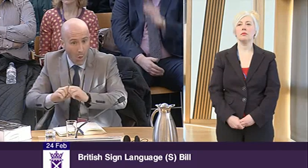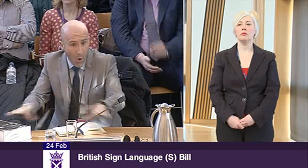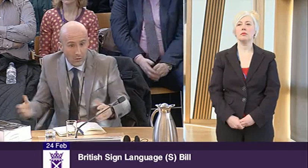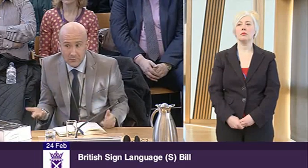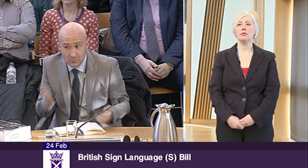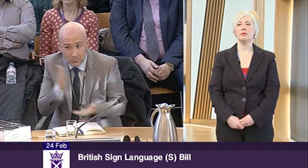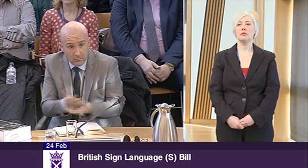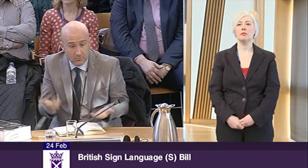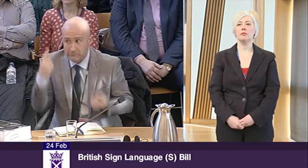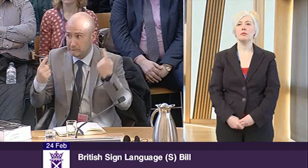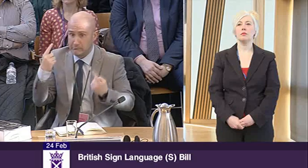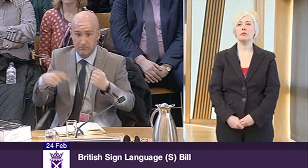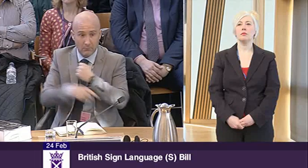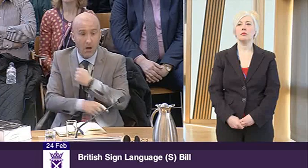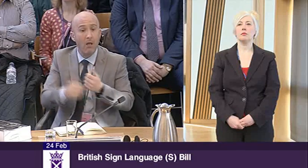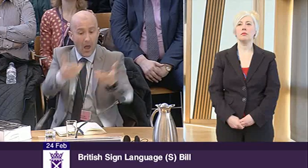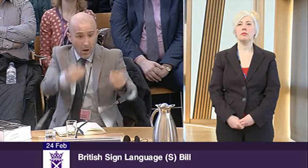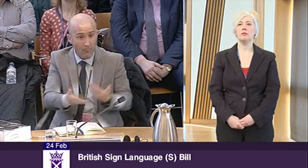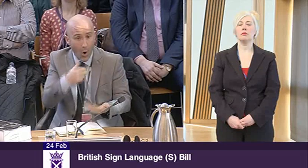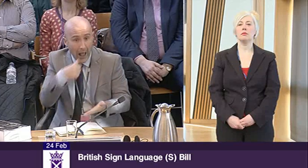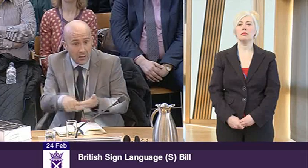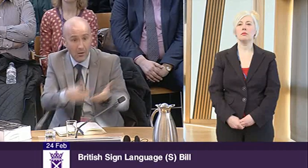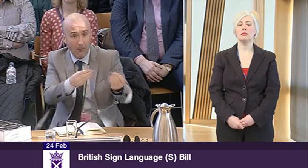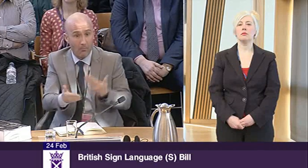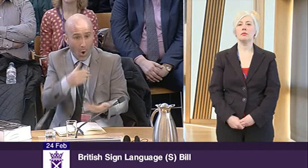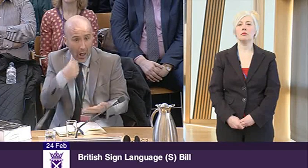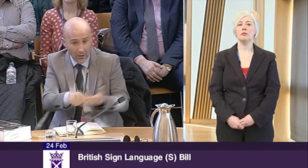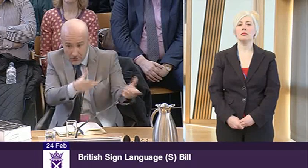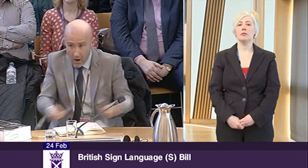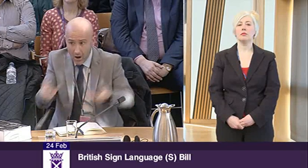in English and ignore them because they do not understand them. Those people then get